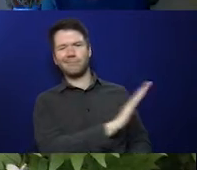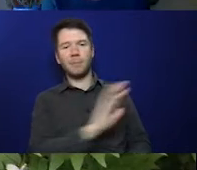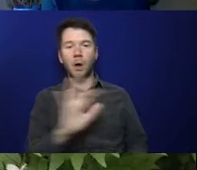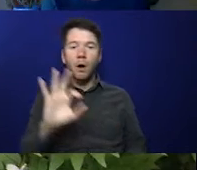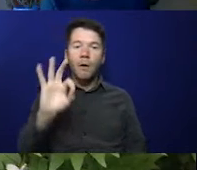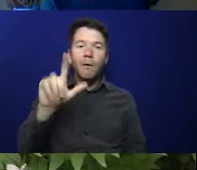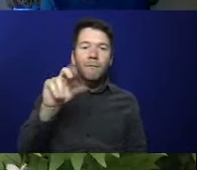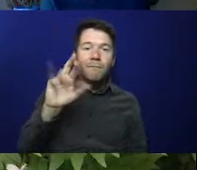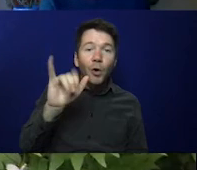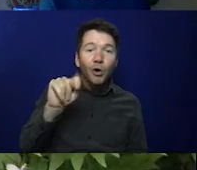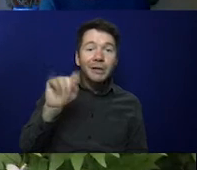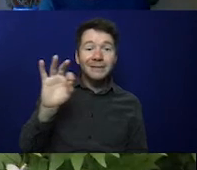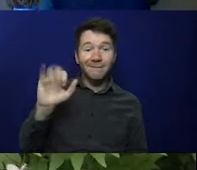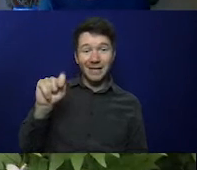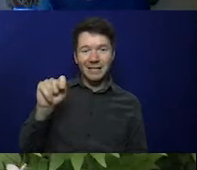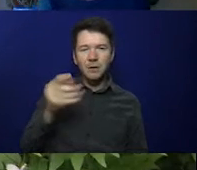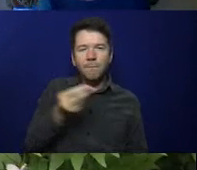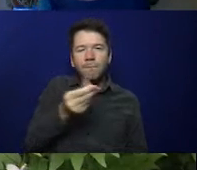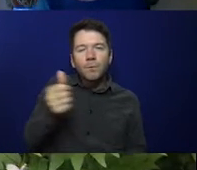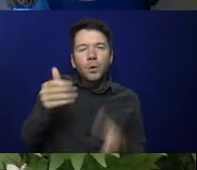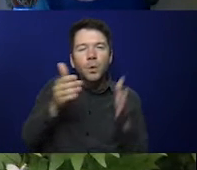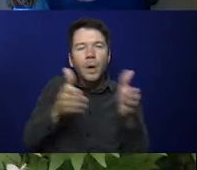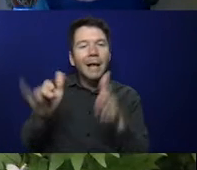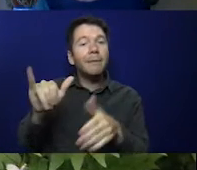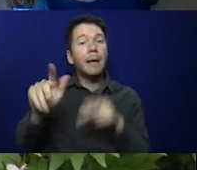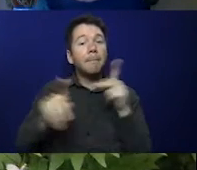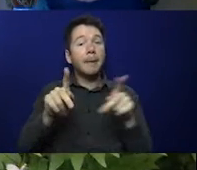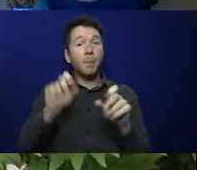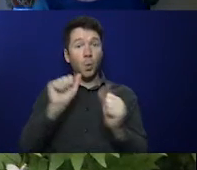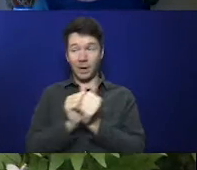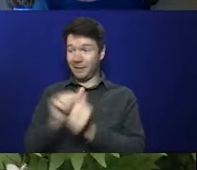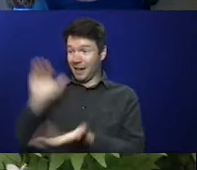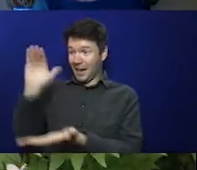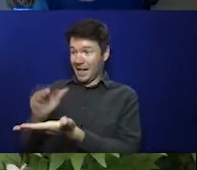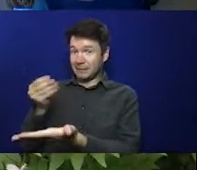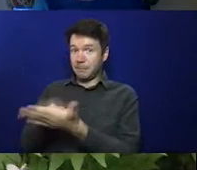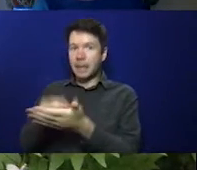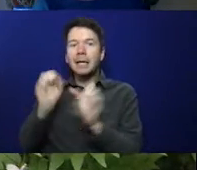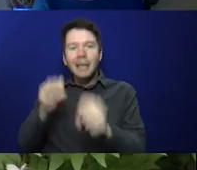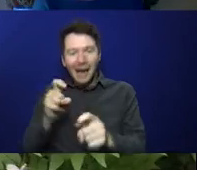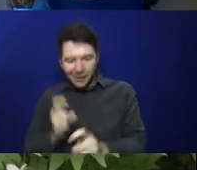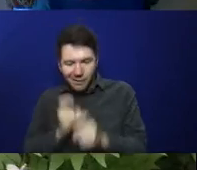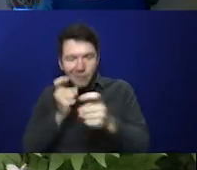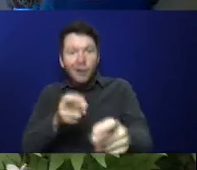leisured, and Florists Feasts were one of the few ways that people with less means could